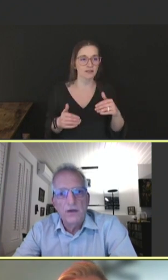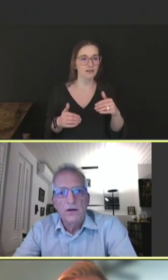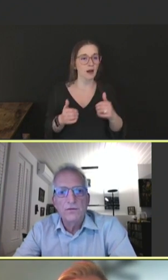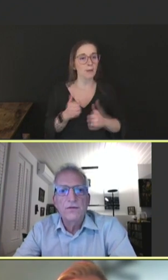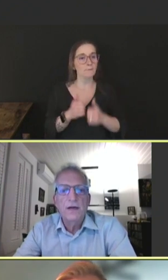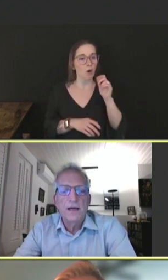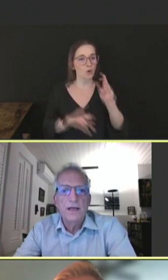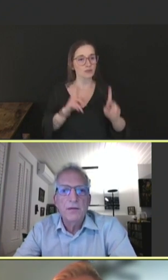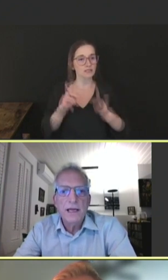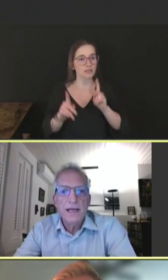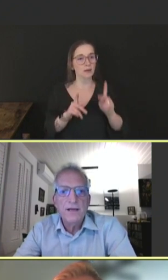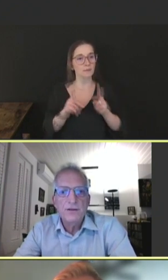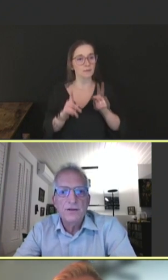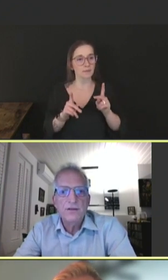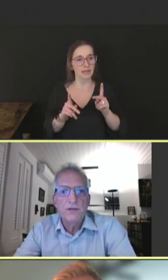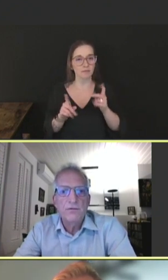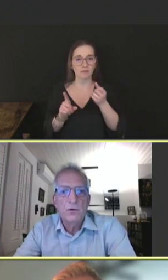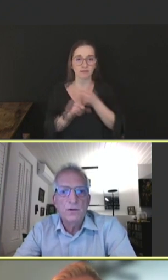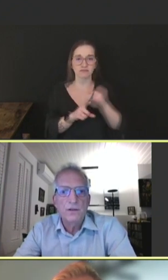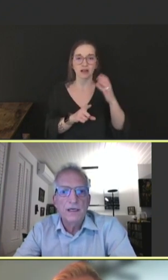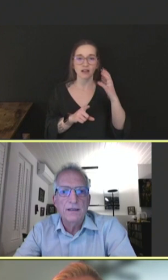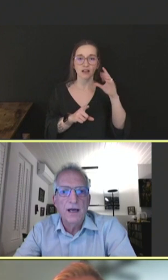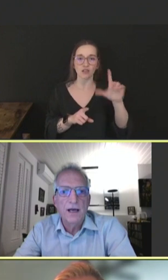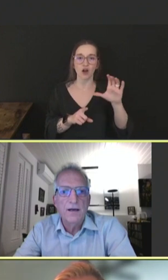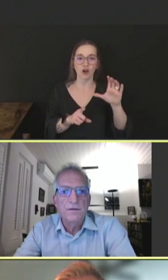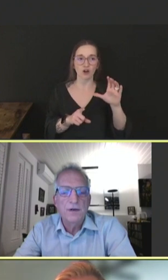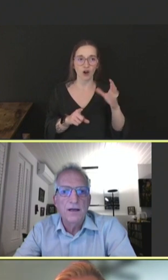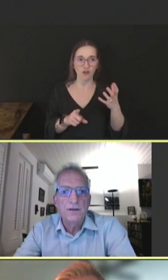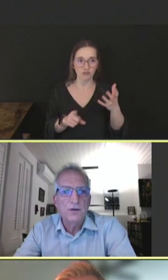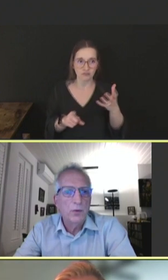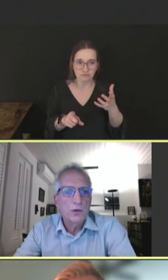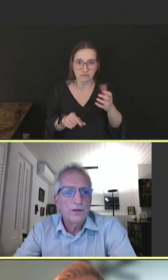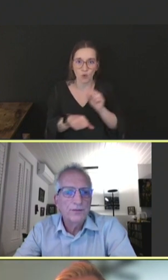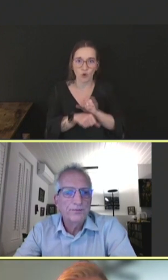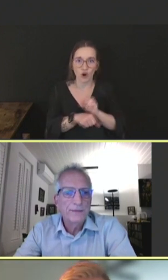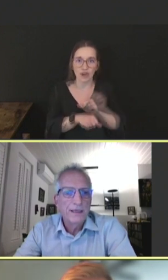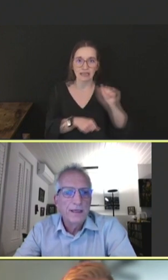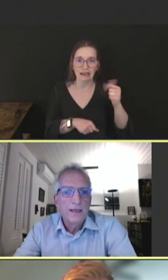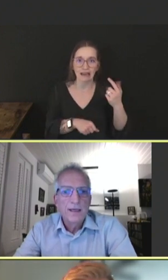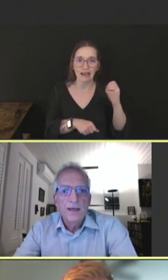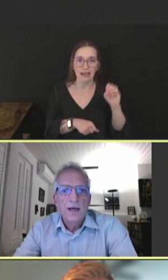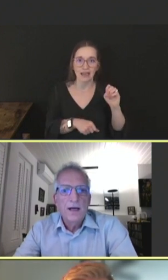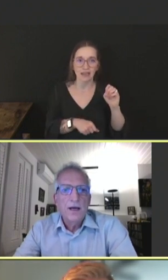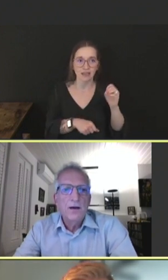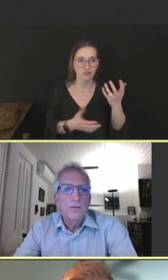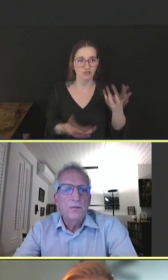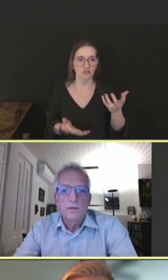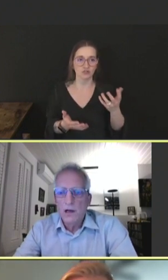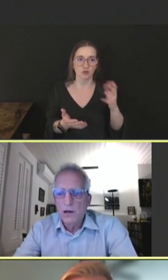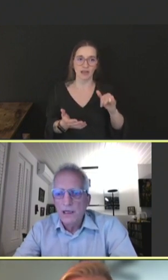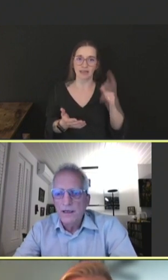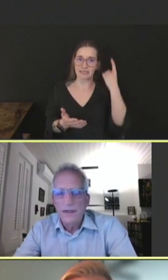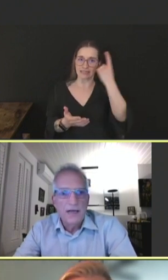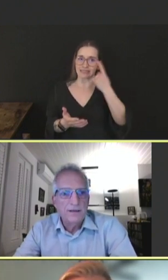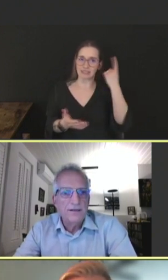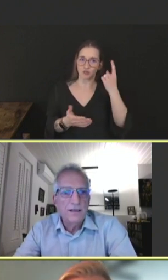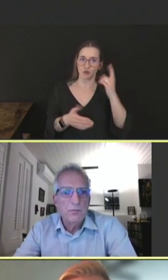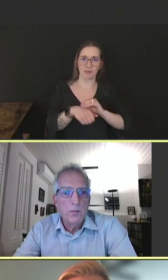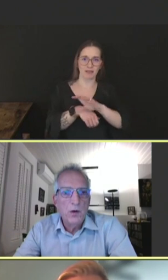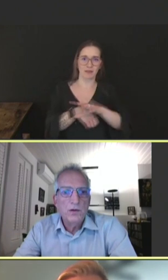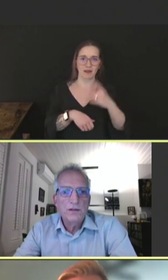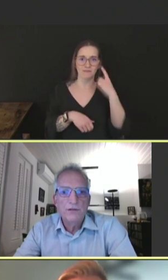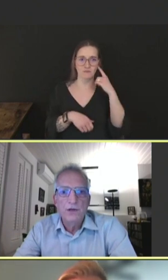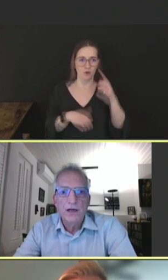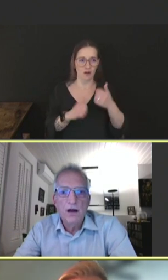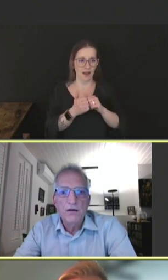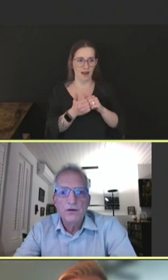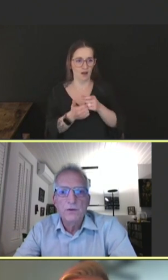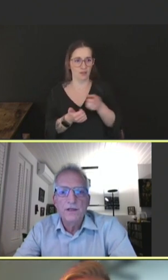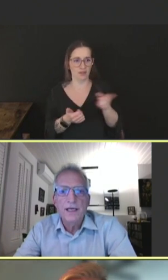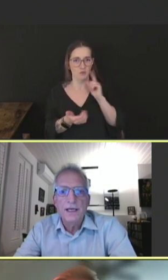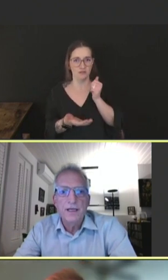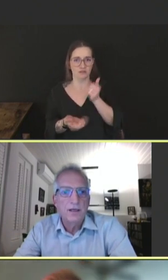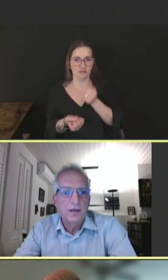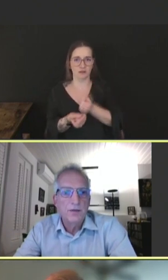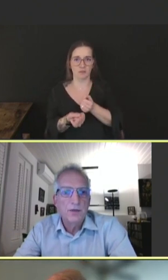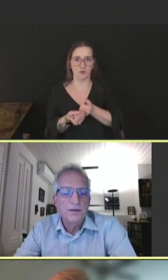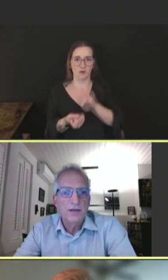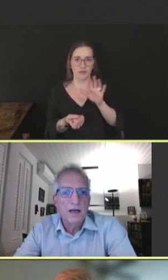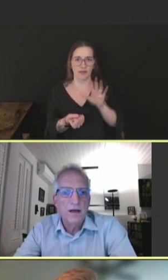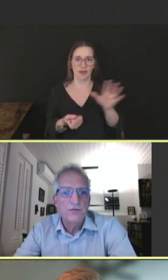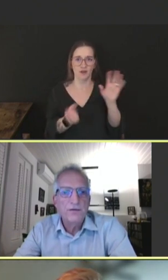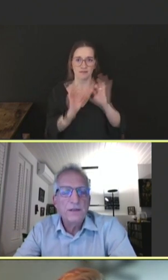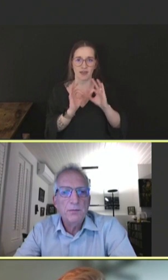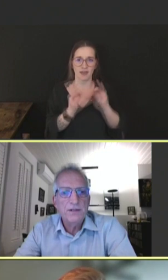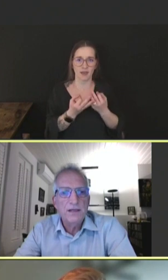a lot of implications for support. Luckily, as I said, most recovered within a year, but 15 percent